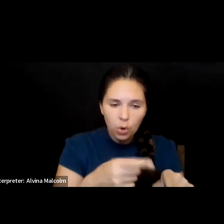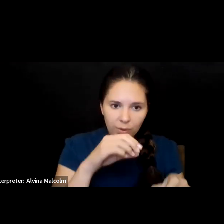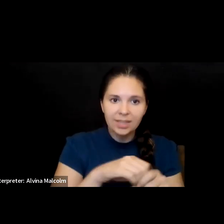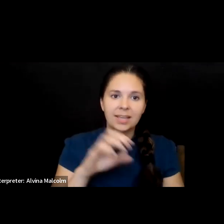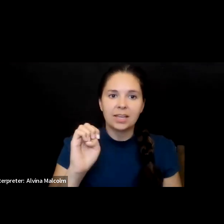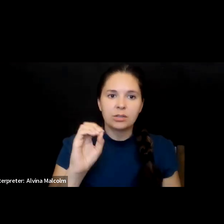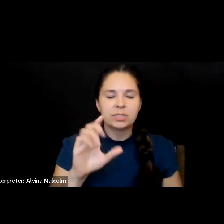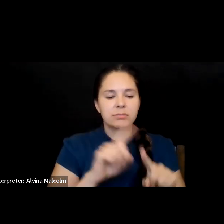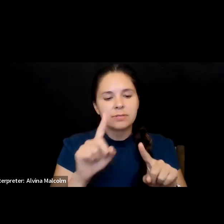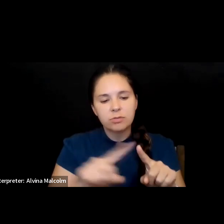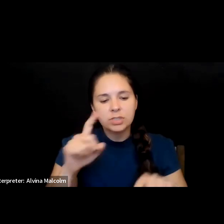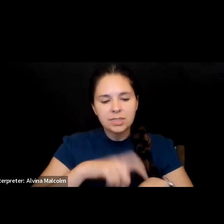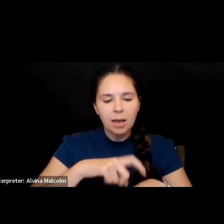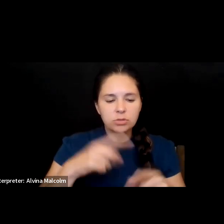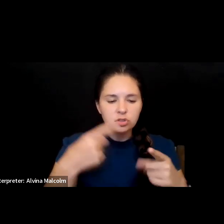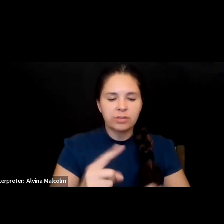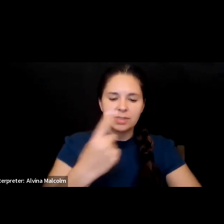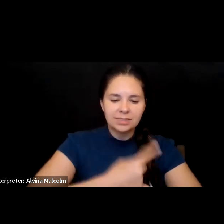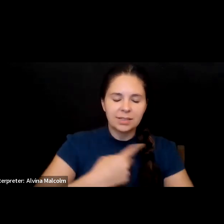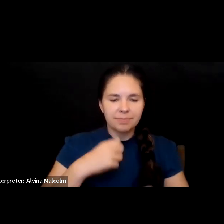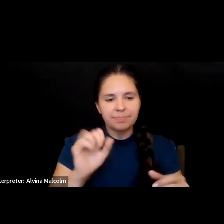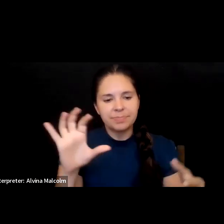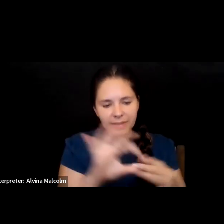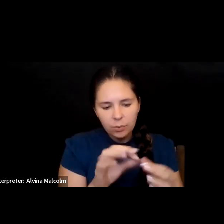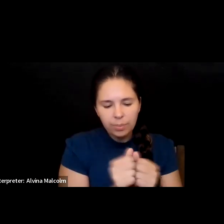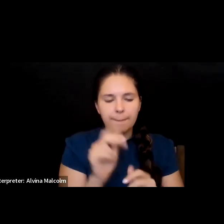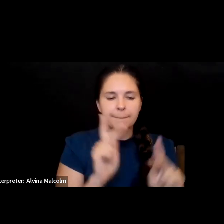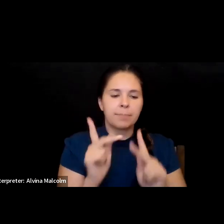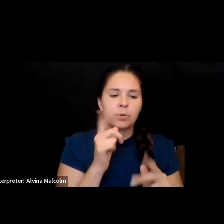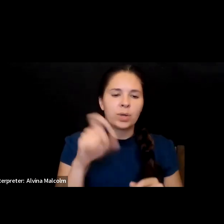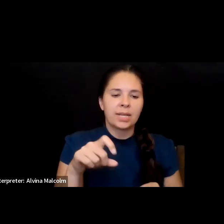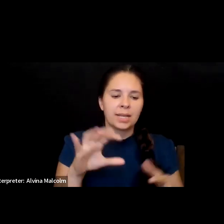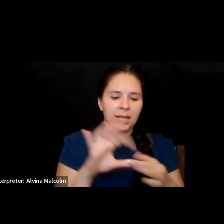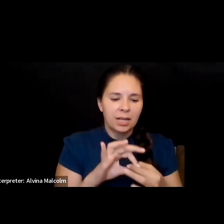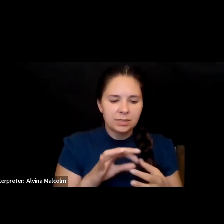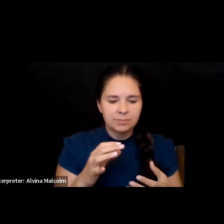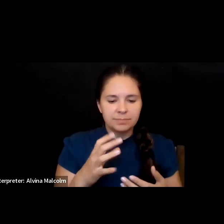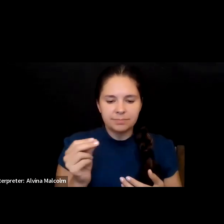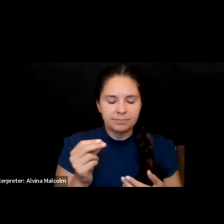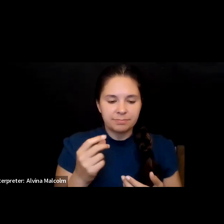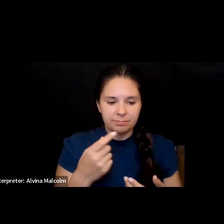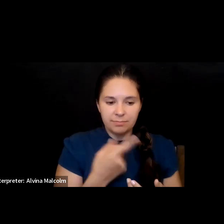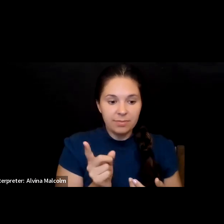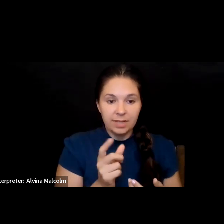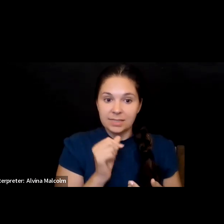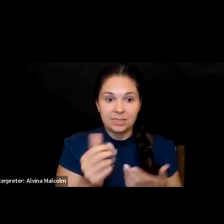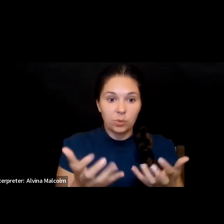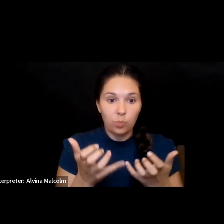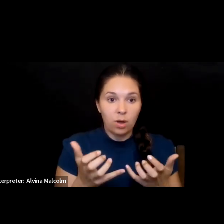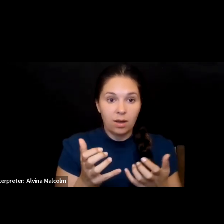Again, I'm not sitting at a table in the EOC every day but I can go into the EOC at different times in the day, and